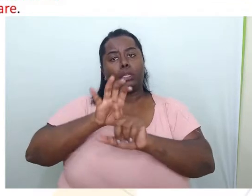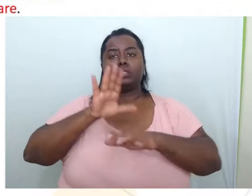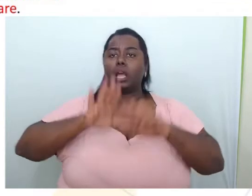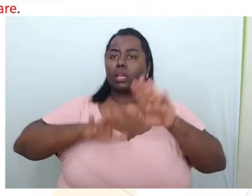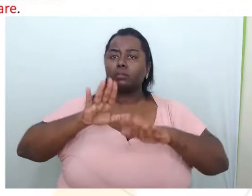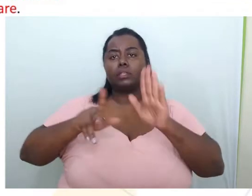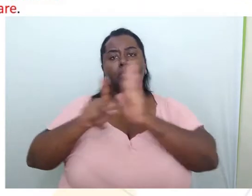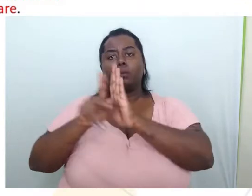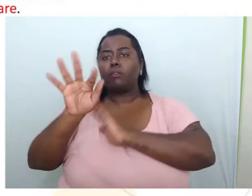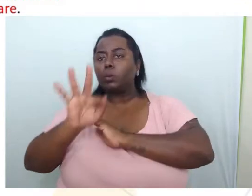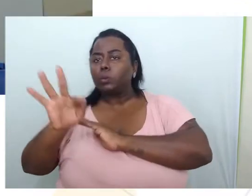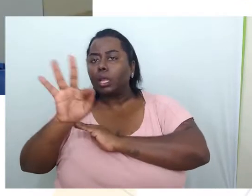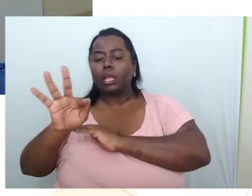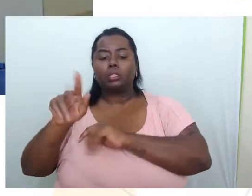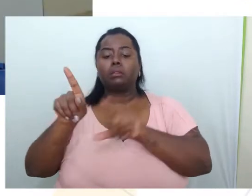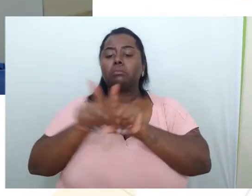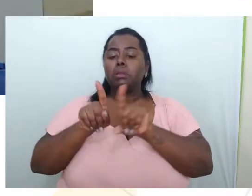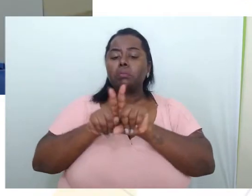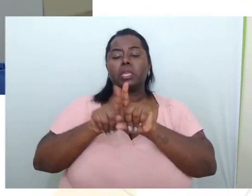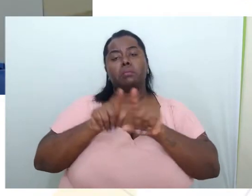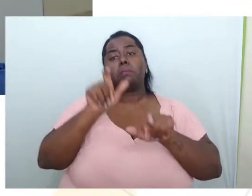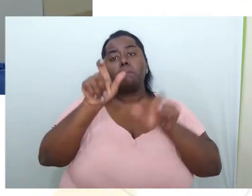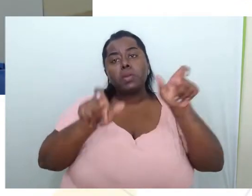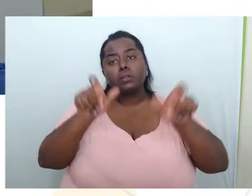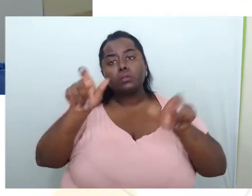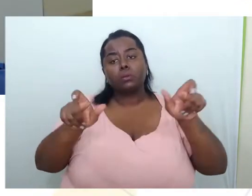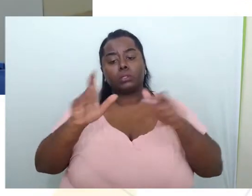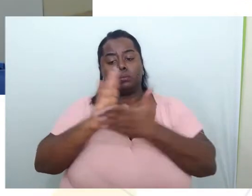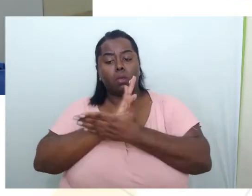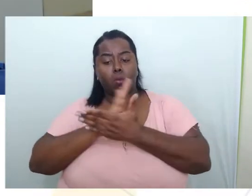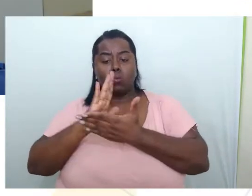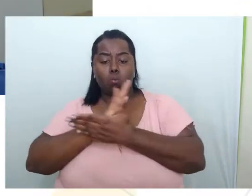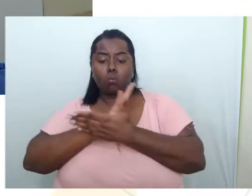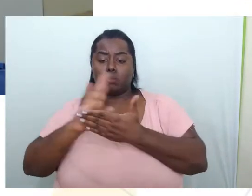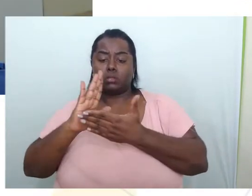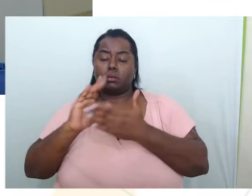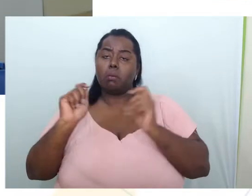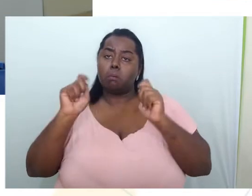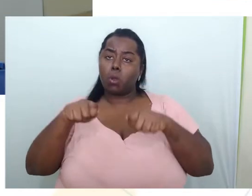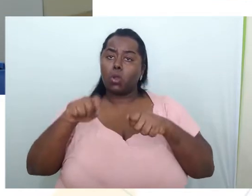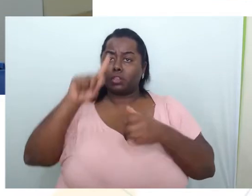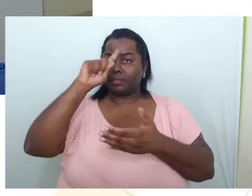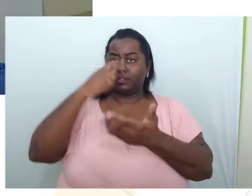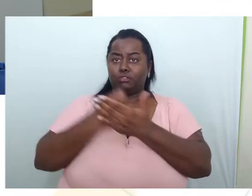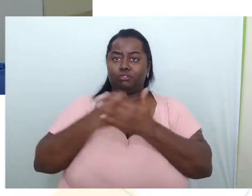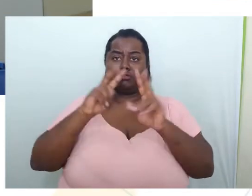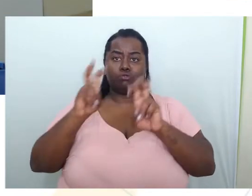members or a few people very arbitrary processes okay you might argue that you